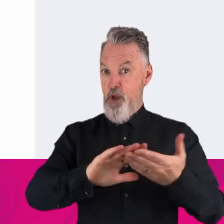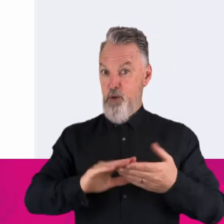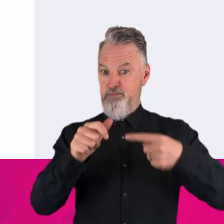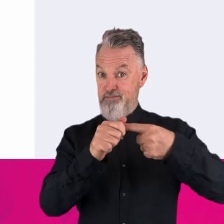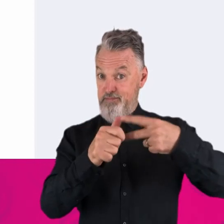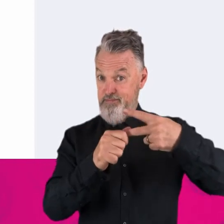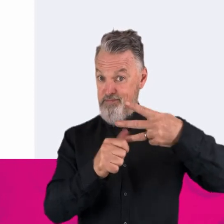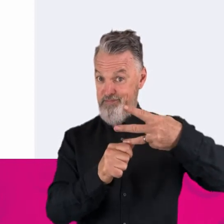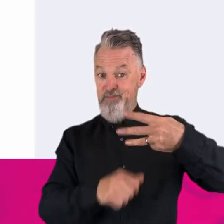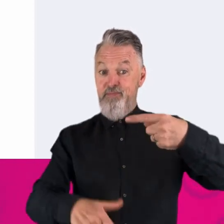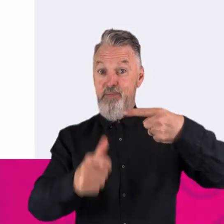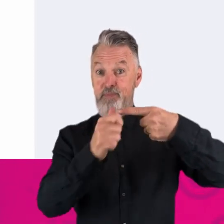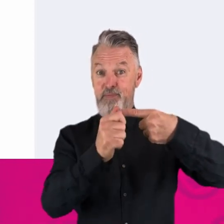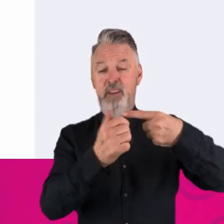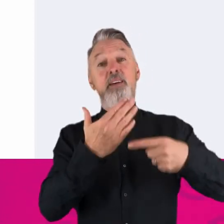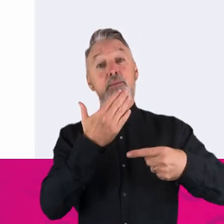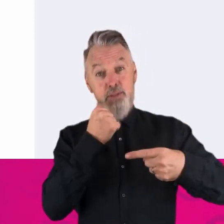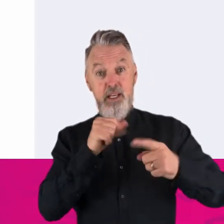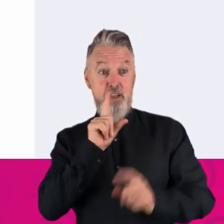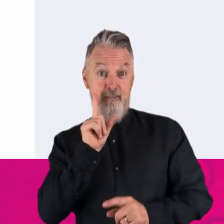Number one, please follow us on facebook and LinkedIn